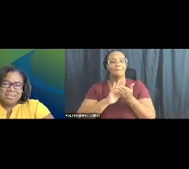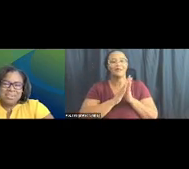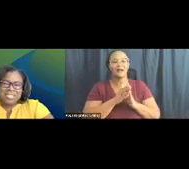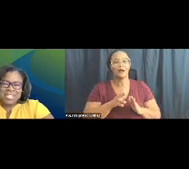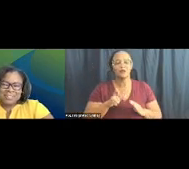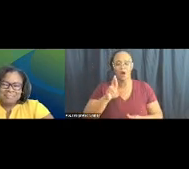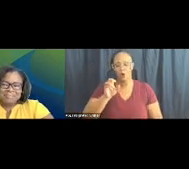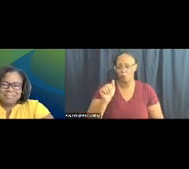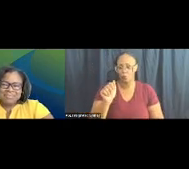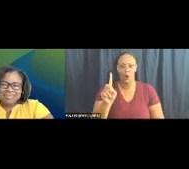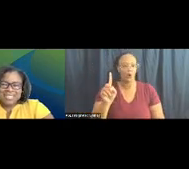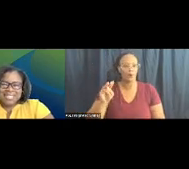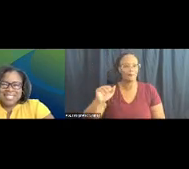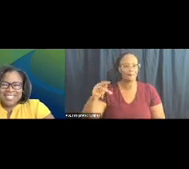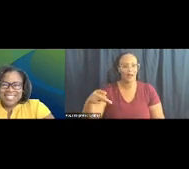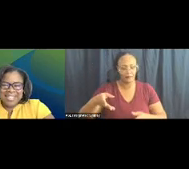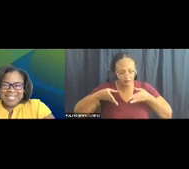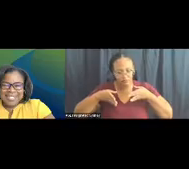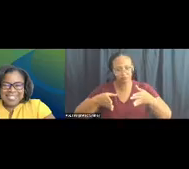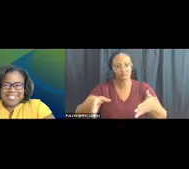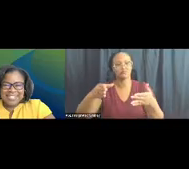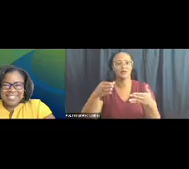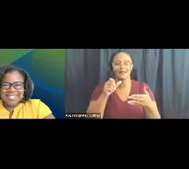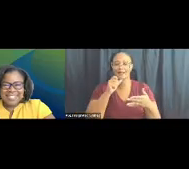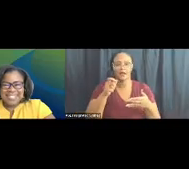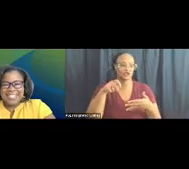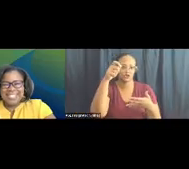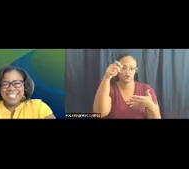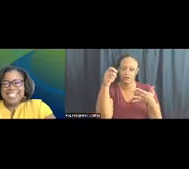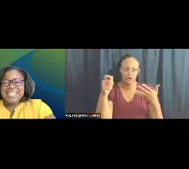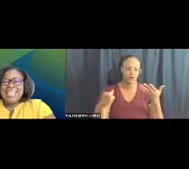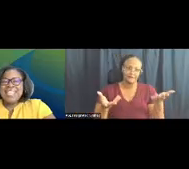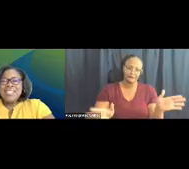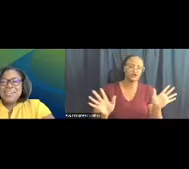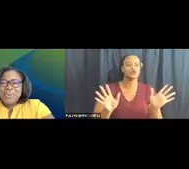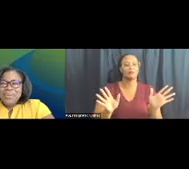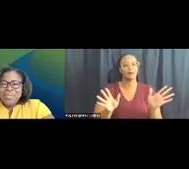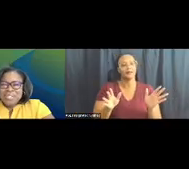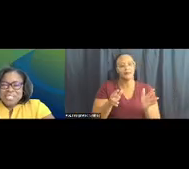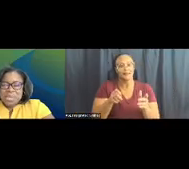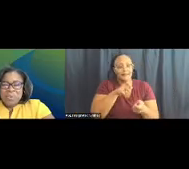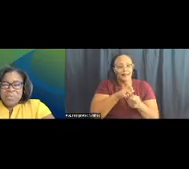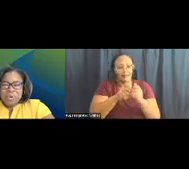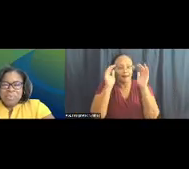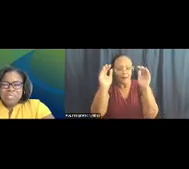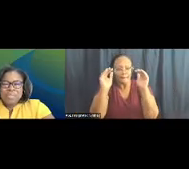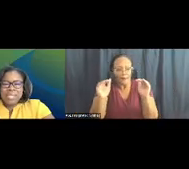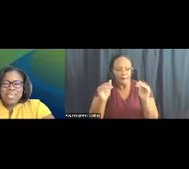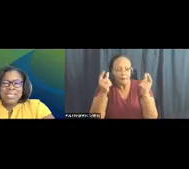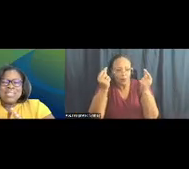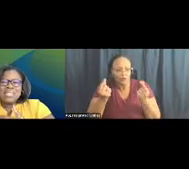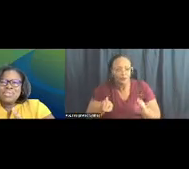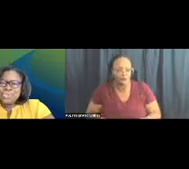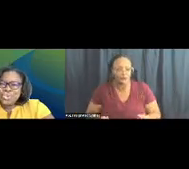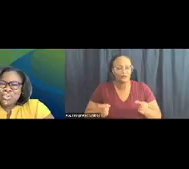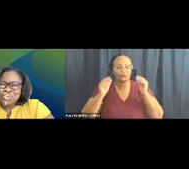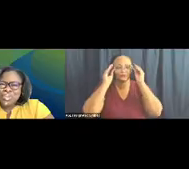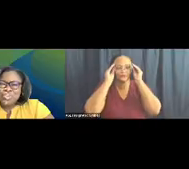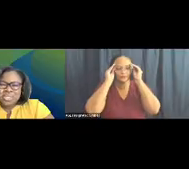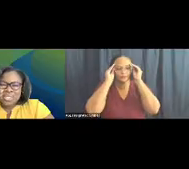that need to be done. Next slide. The goal of the state performance plan is to ensure students